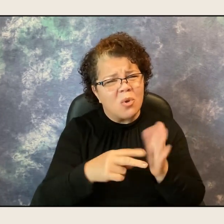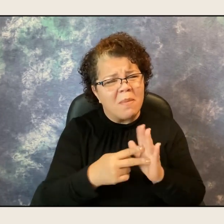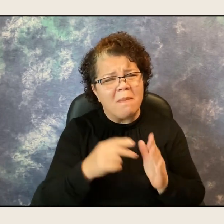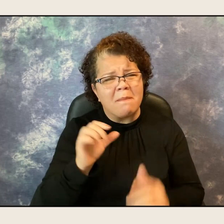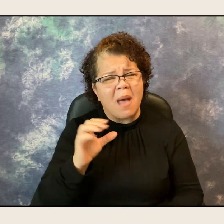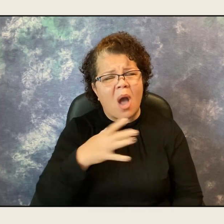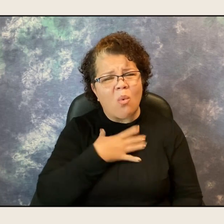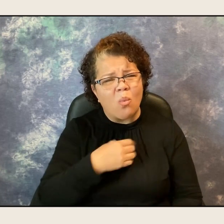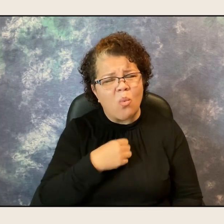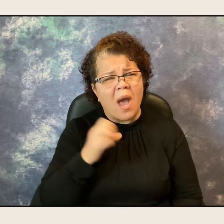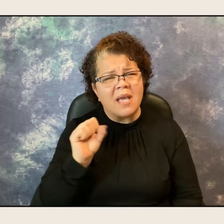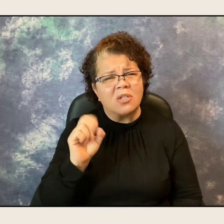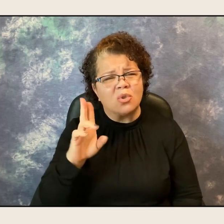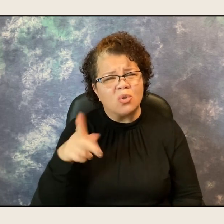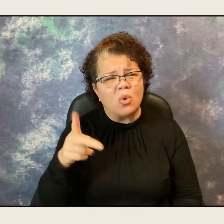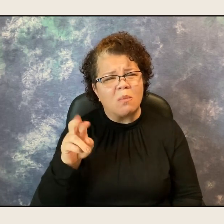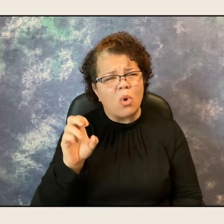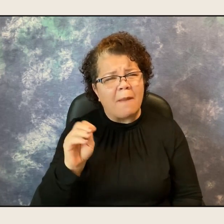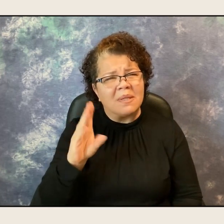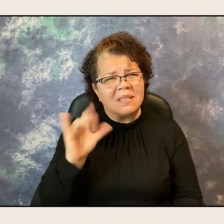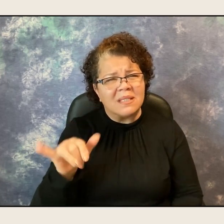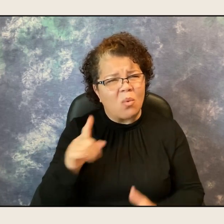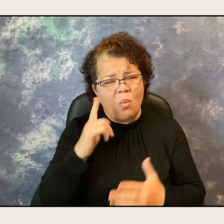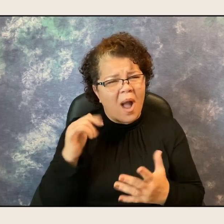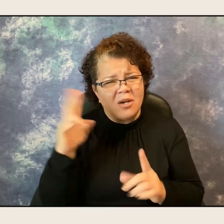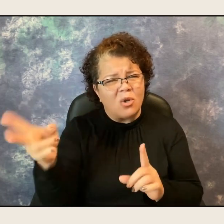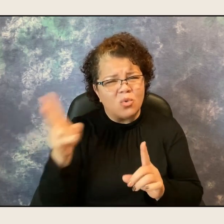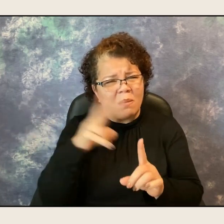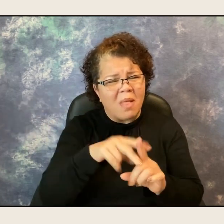Can you spell that out a little bit? Well, absolutely.